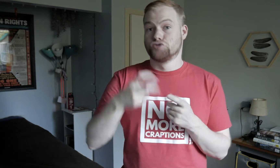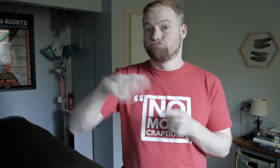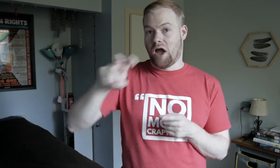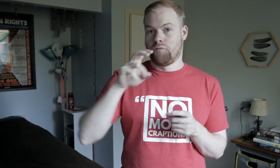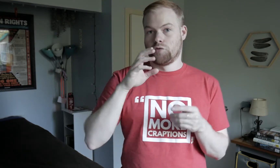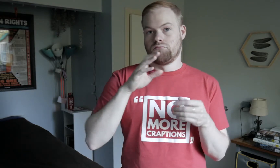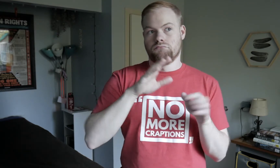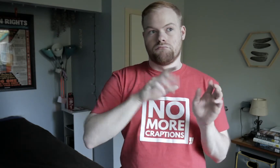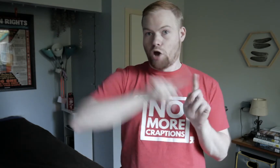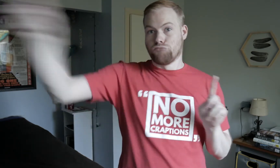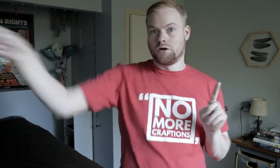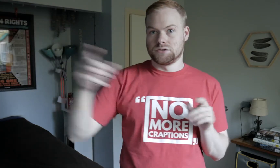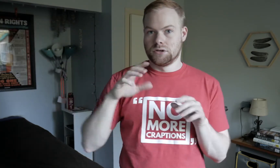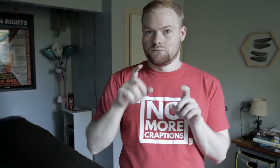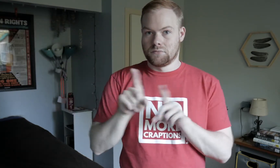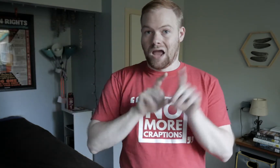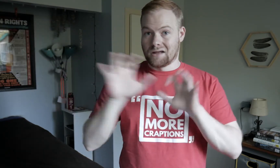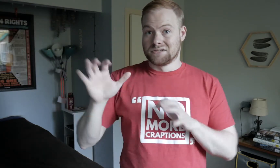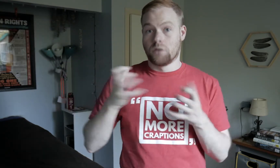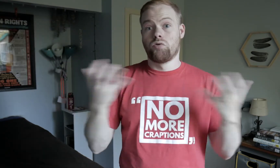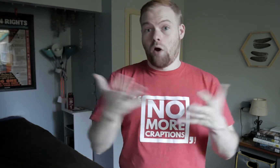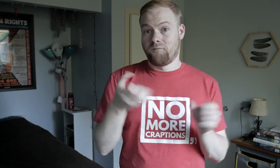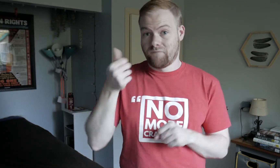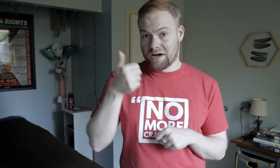travel across the galaxy a lot faster.